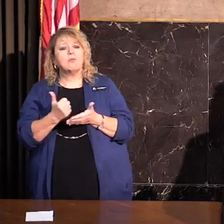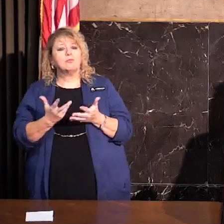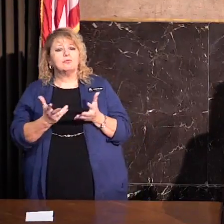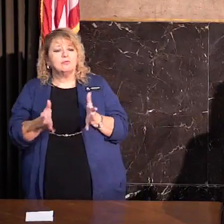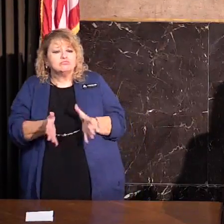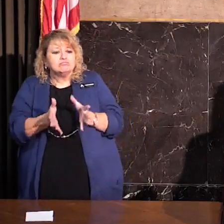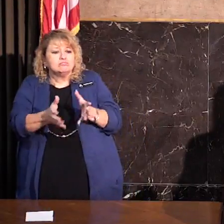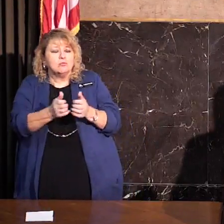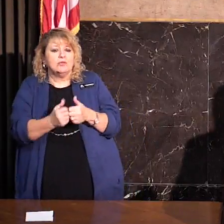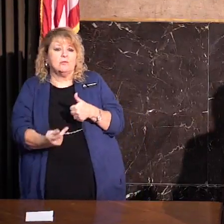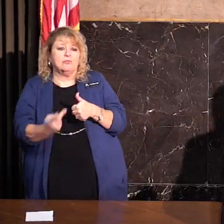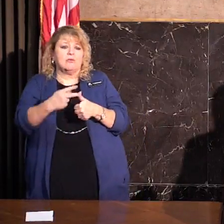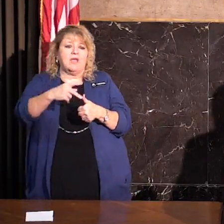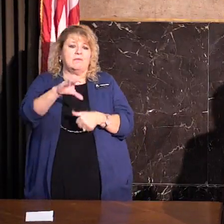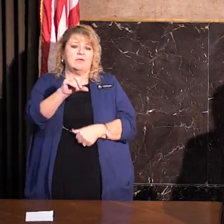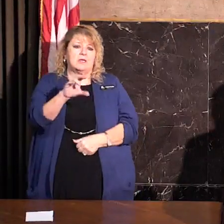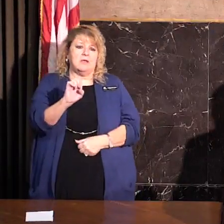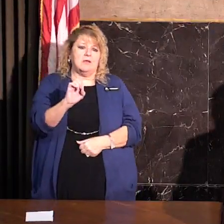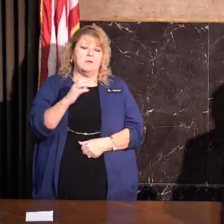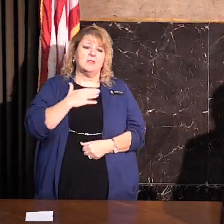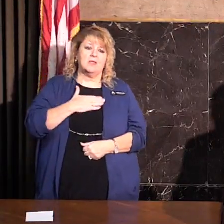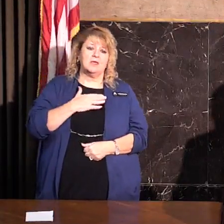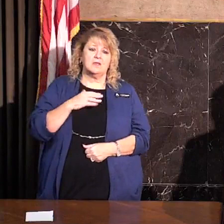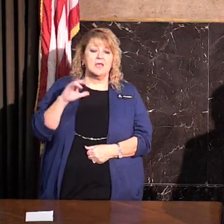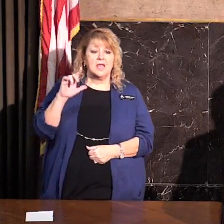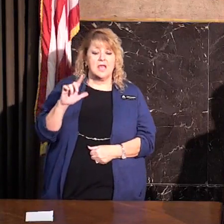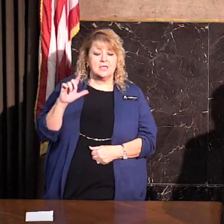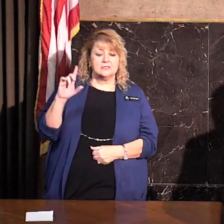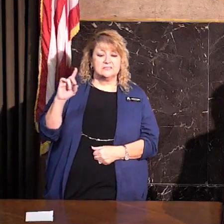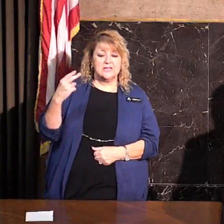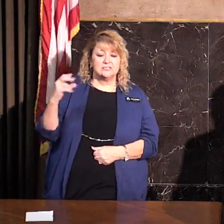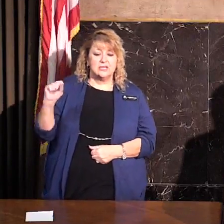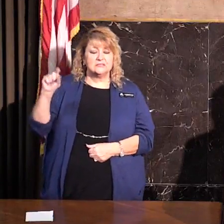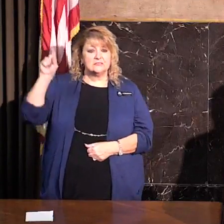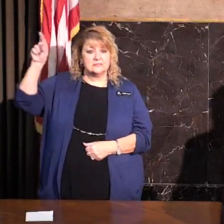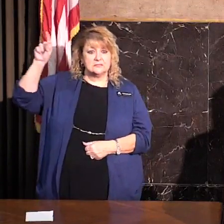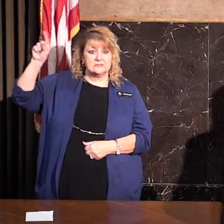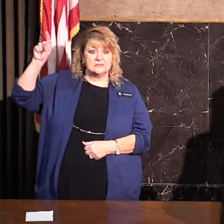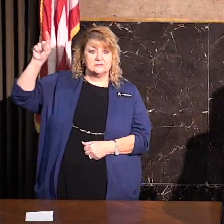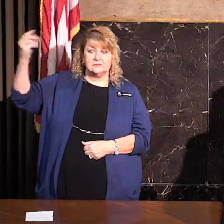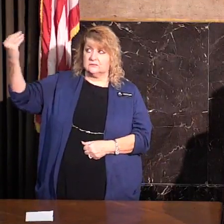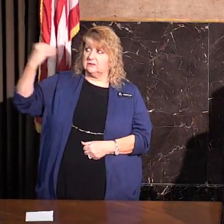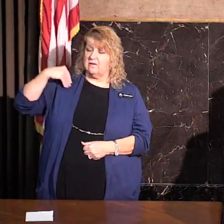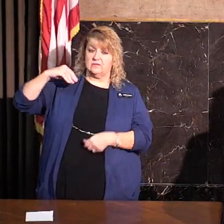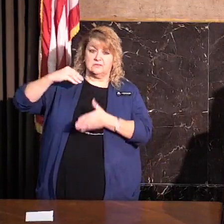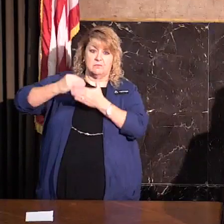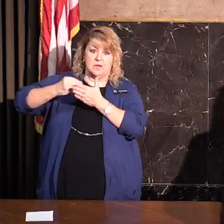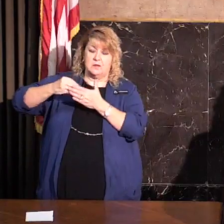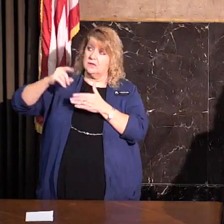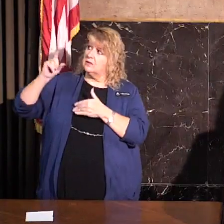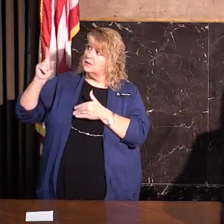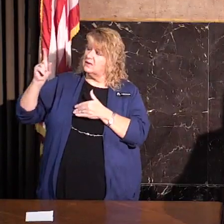Primary Care and we're very appreciative of a federal HHS